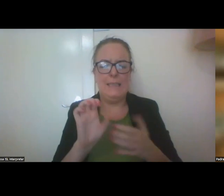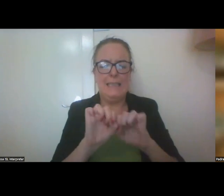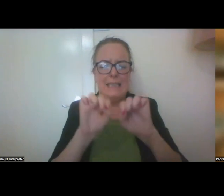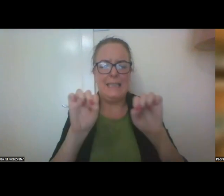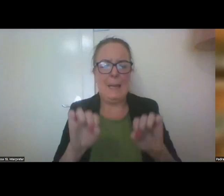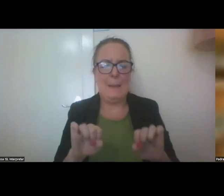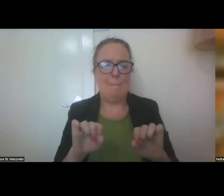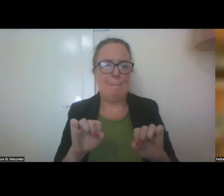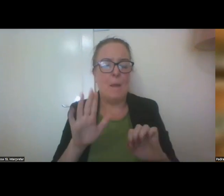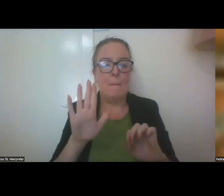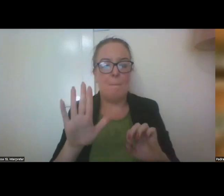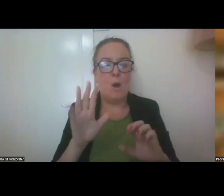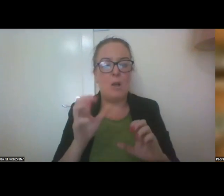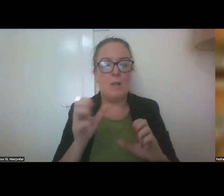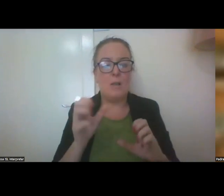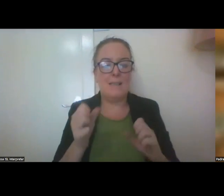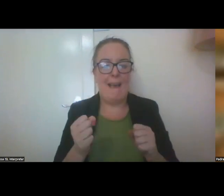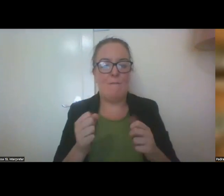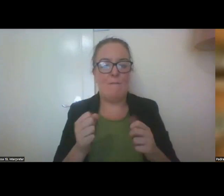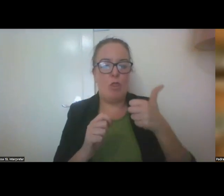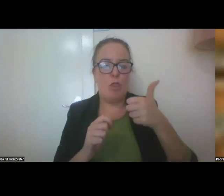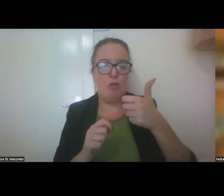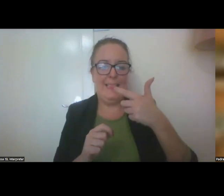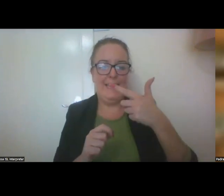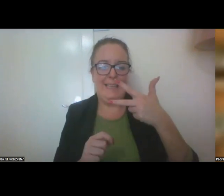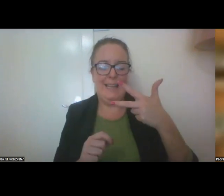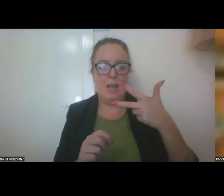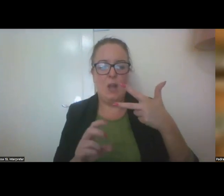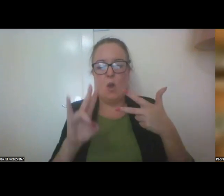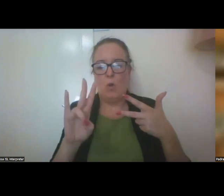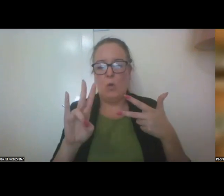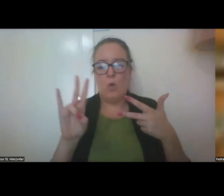and, actually, sometimes getting three quotes